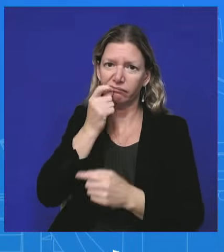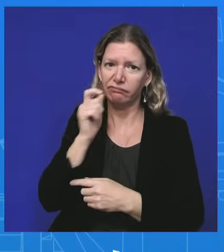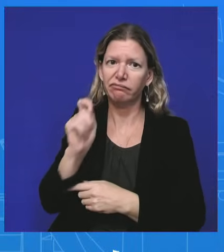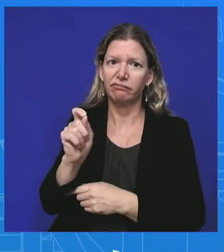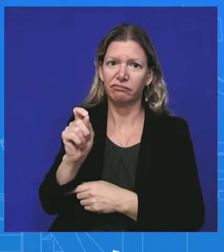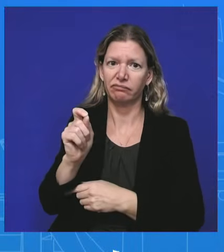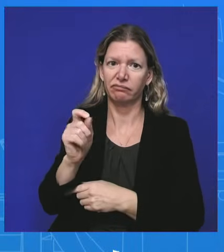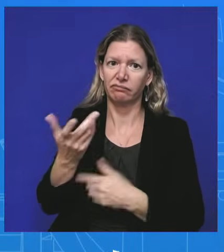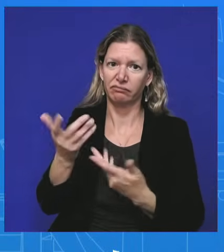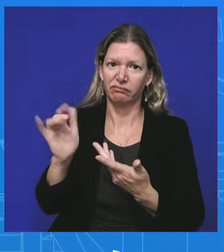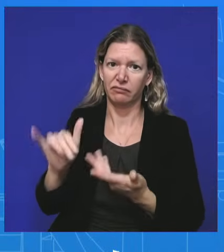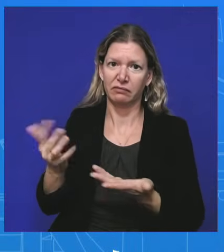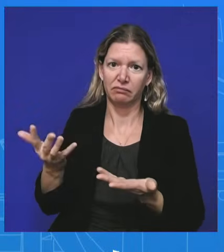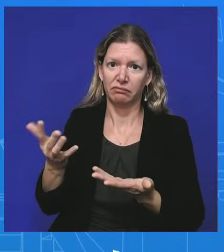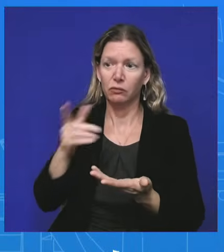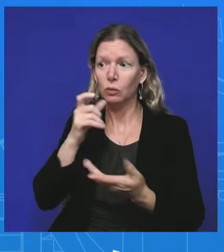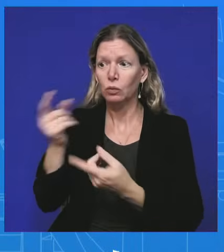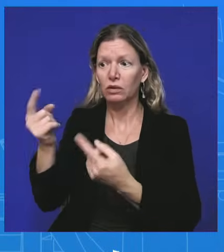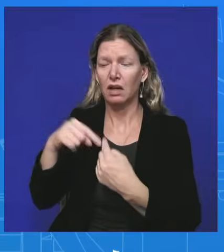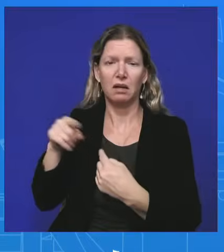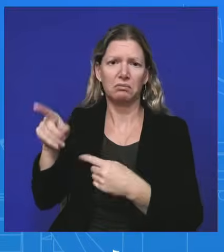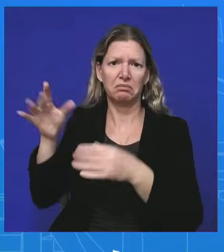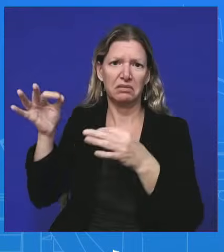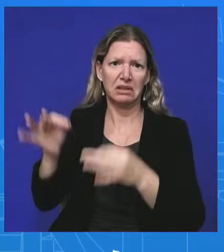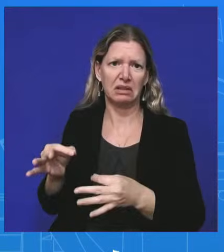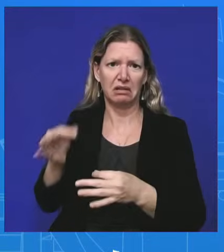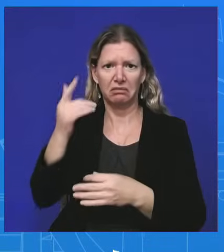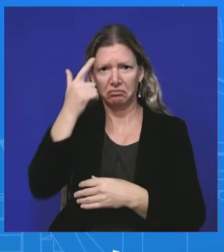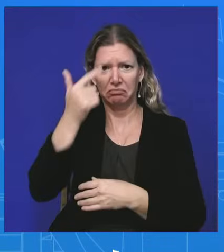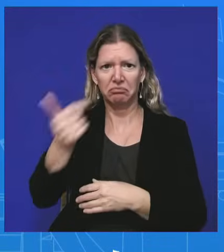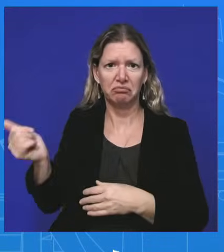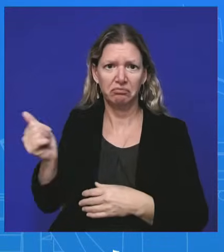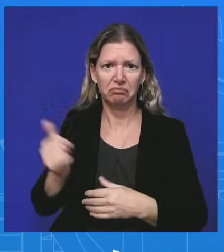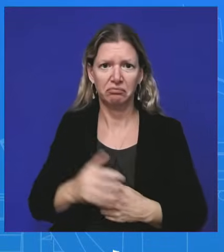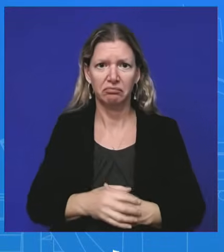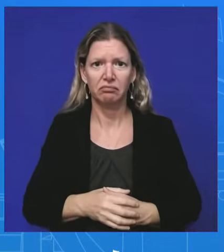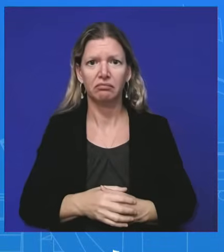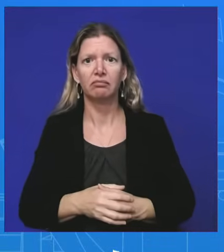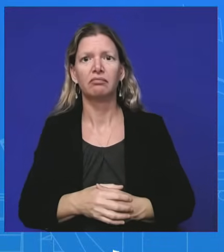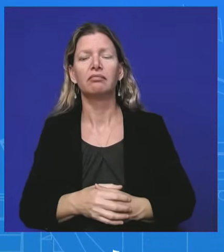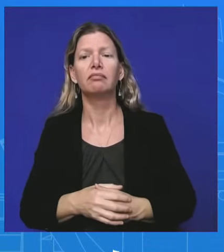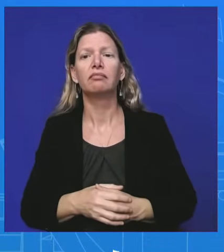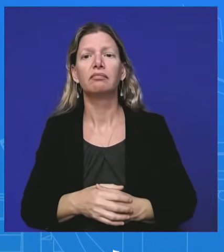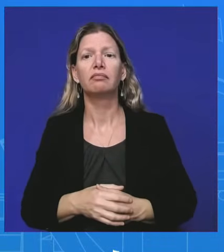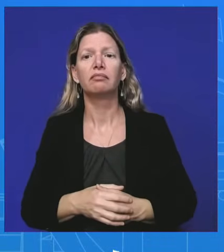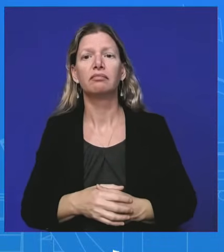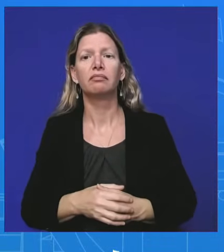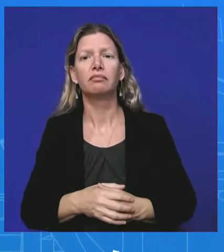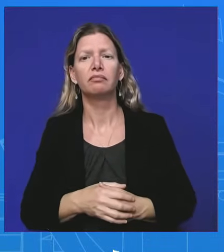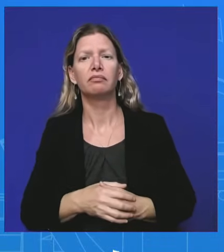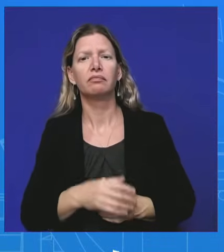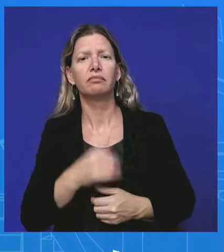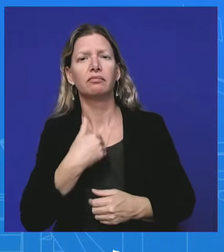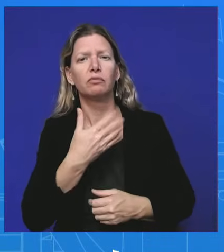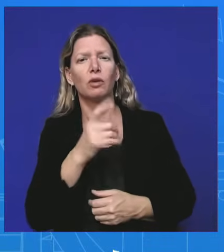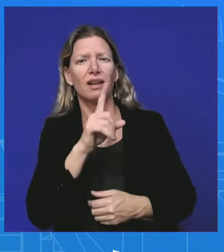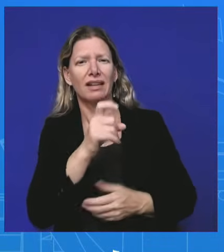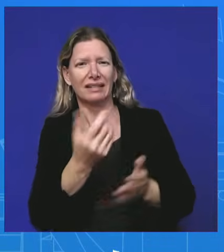The Press: Thanks, Karine. Just going to take another stab at this. Ms. Jean-Pierre: Which one? Which stab? The Press: So, is the President concerned that having a Supreme Court Justice --